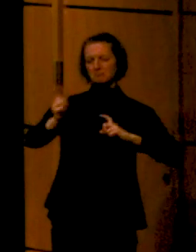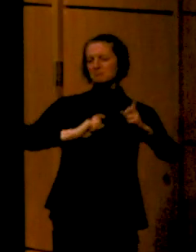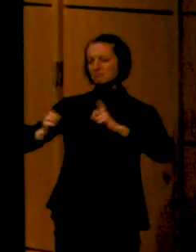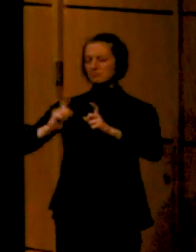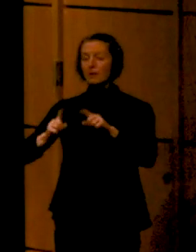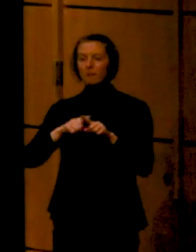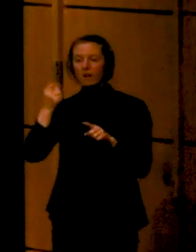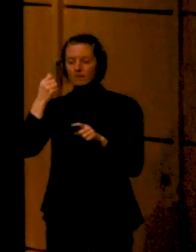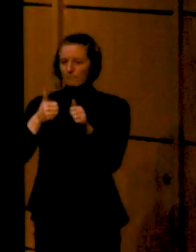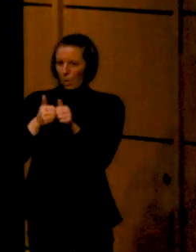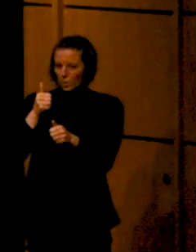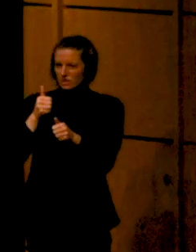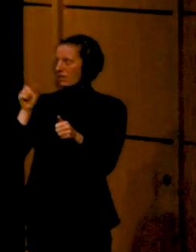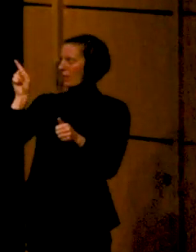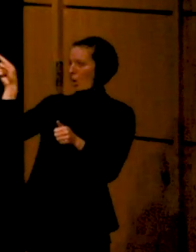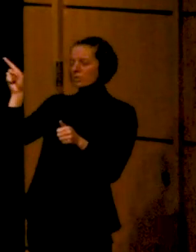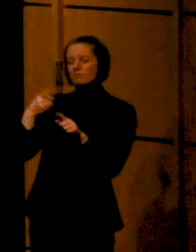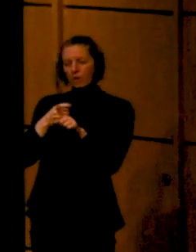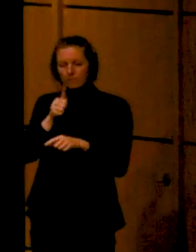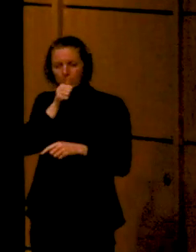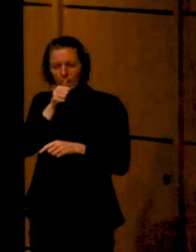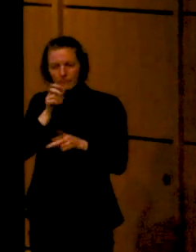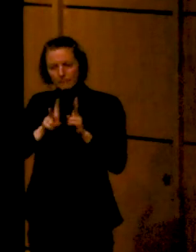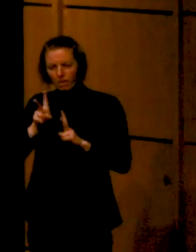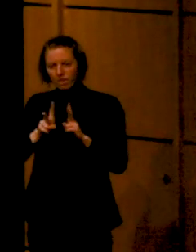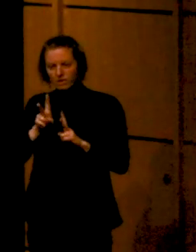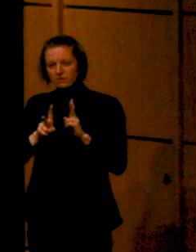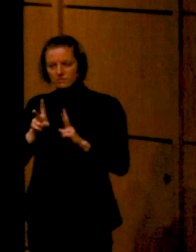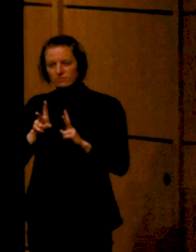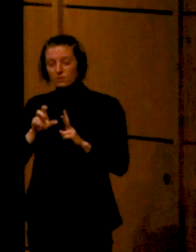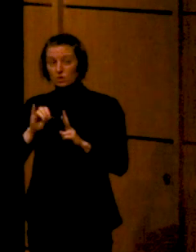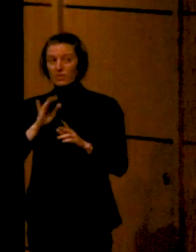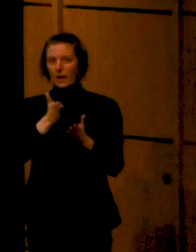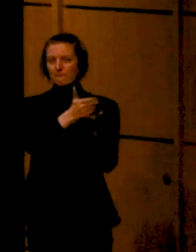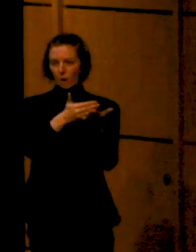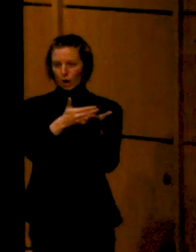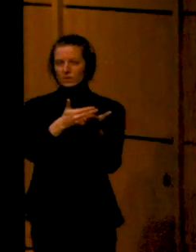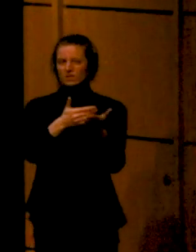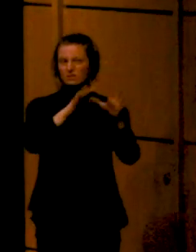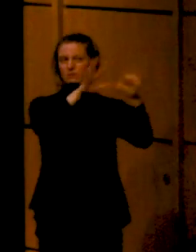And the real curator of that portion of the show was Mark Humpal.